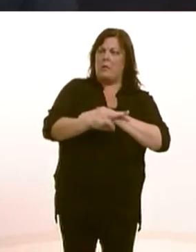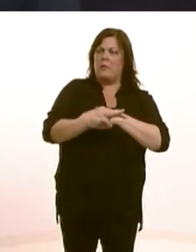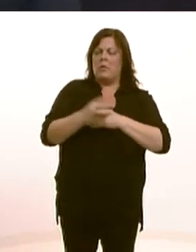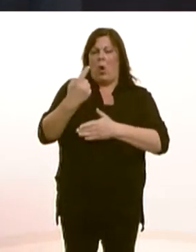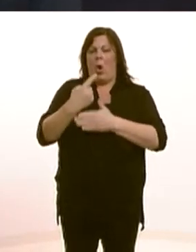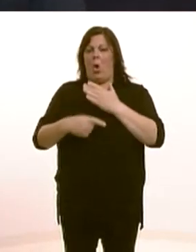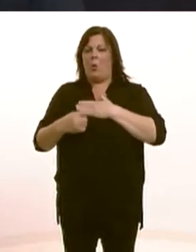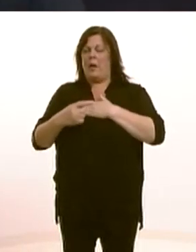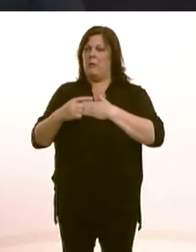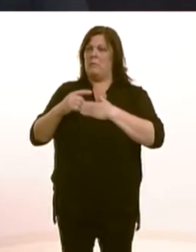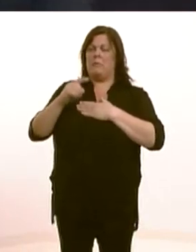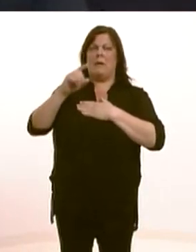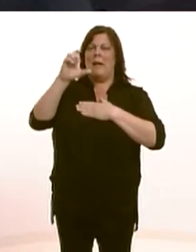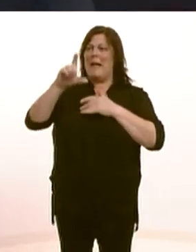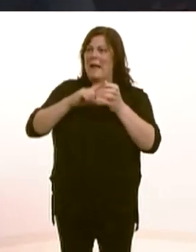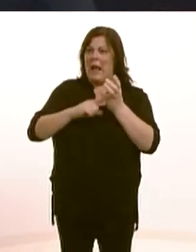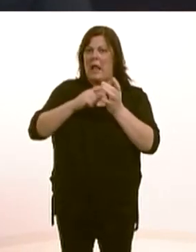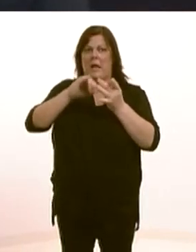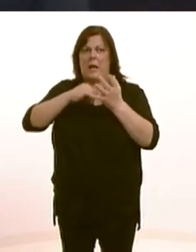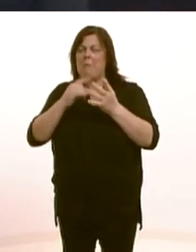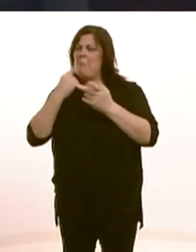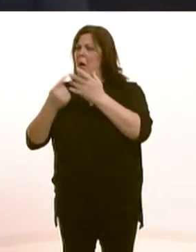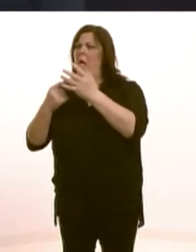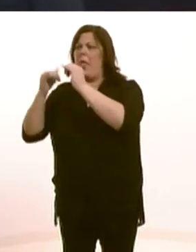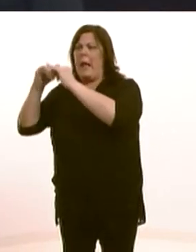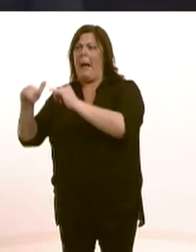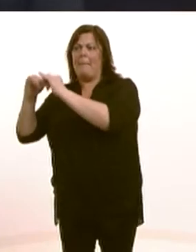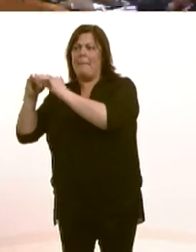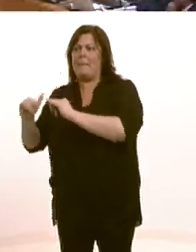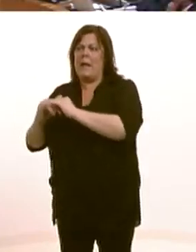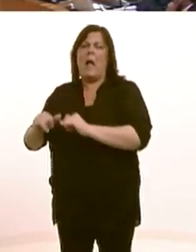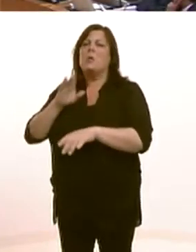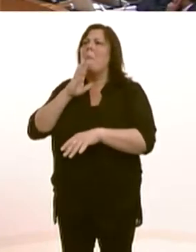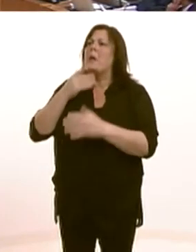And Iíd appreciate you not telling us that itís the UK Governmentís responsibility; what are you going to do, First Minister?